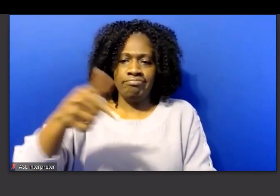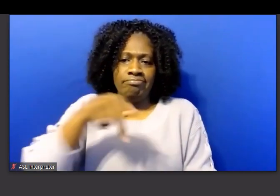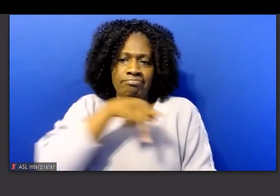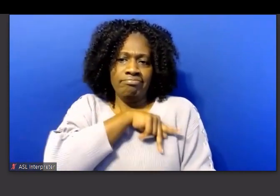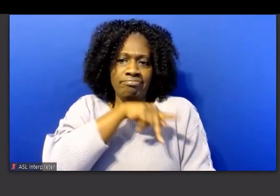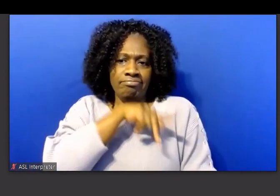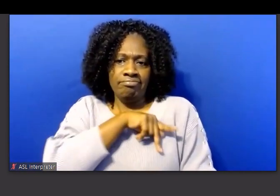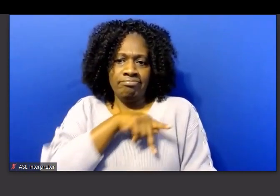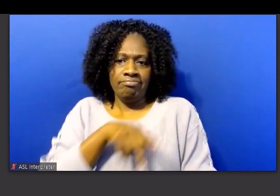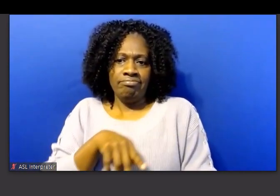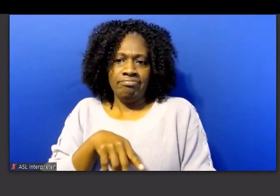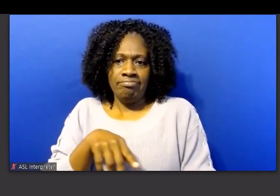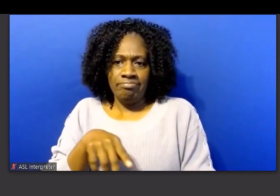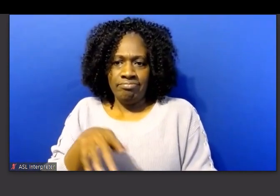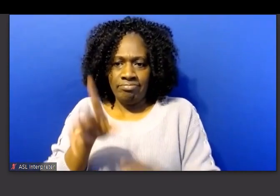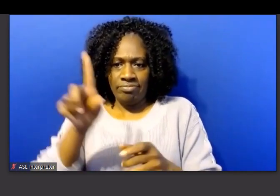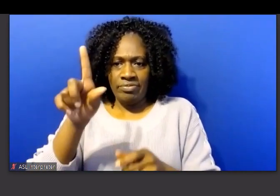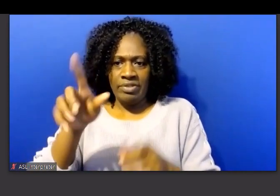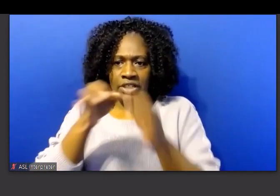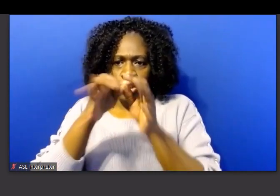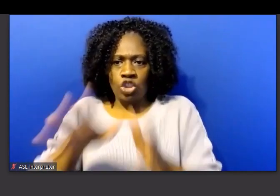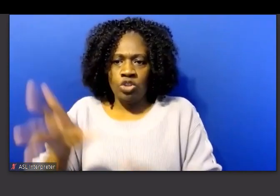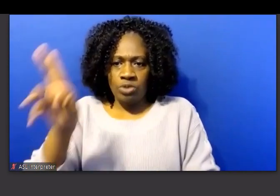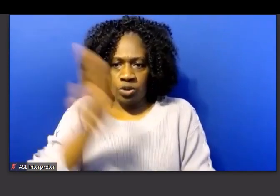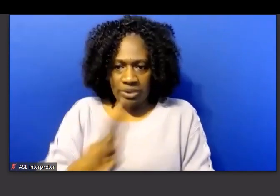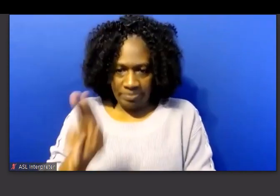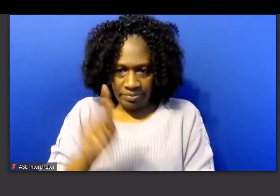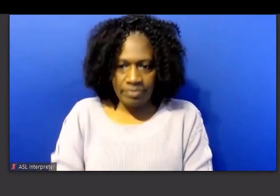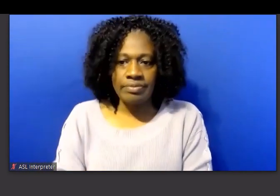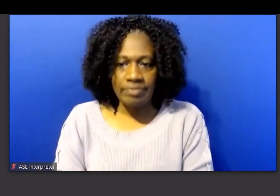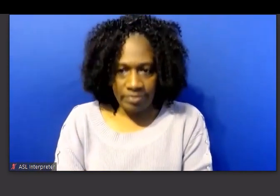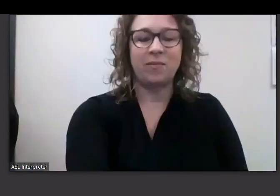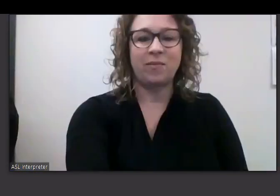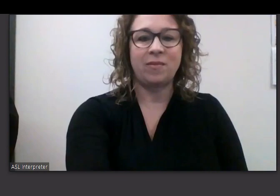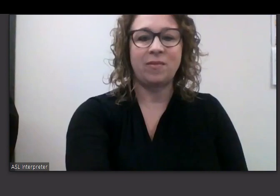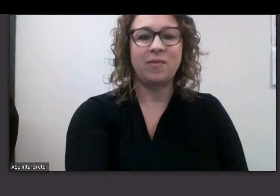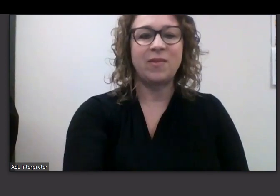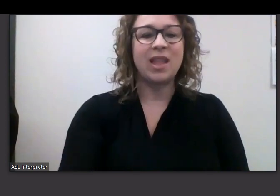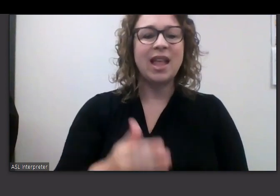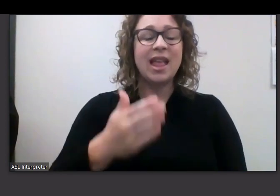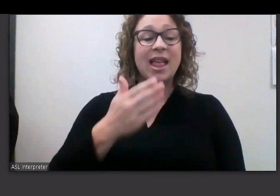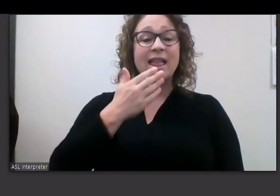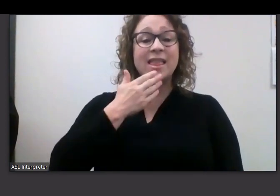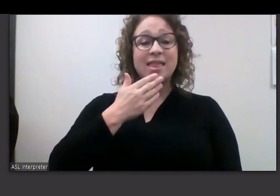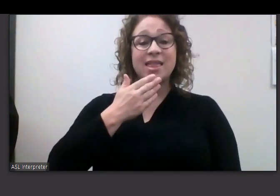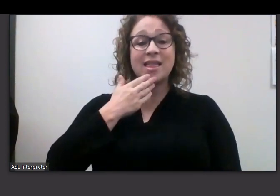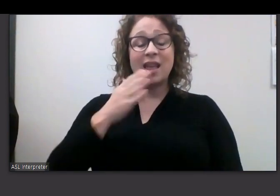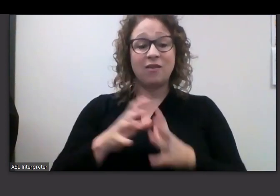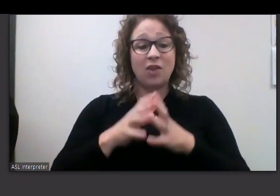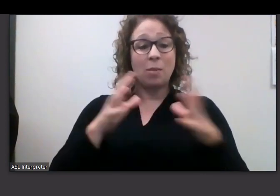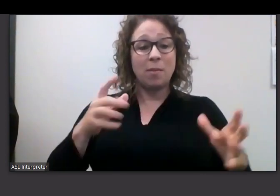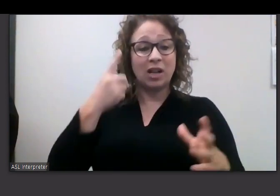(Philip Woodward) This is Philip Woodward. Thank you very much Betsy for that excellent overview